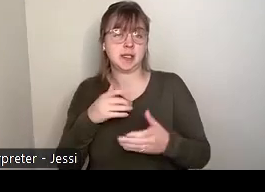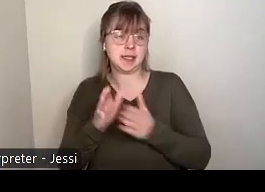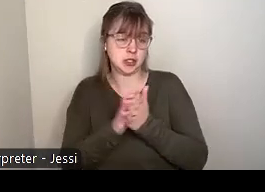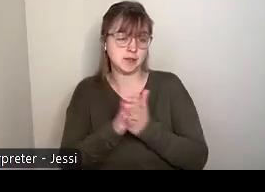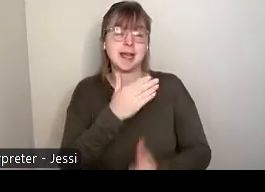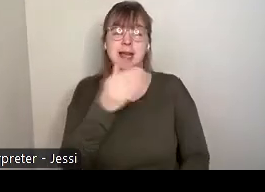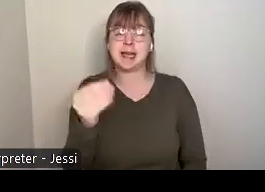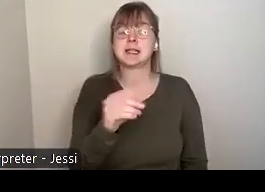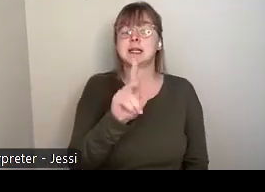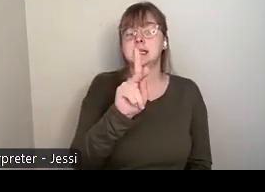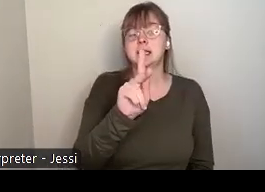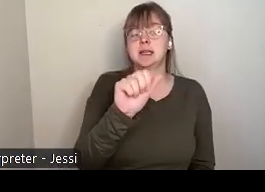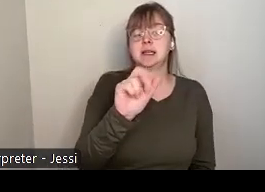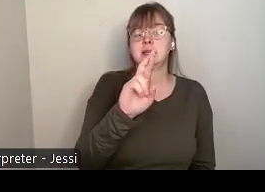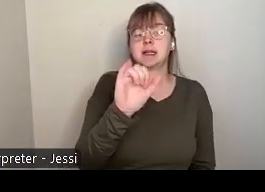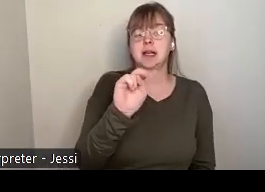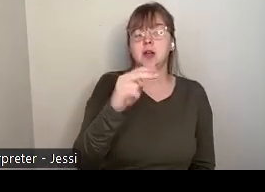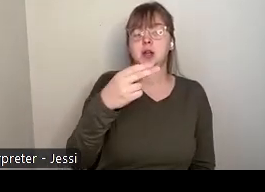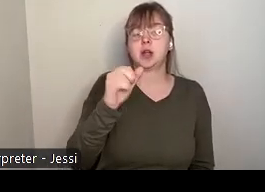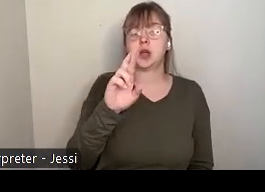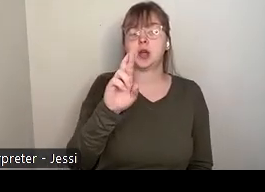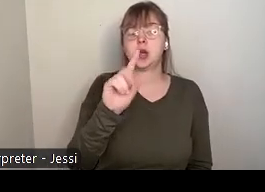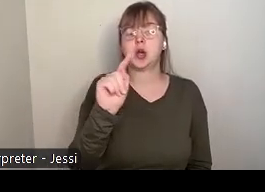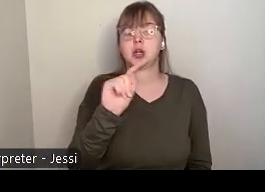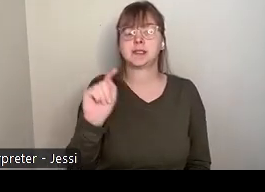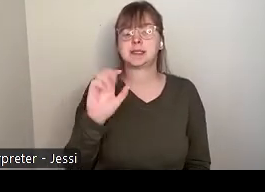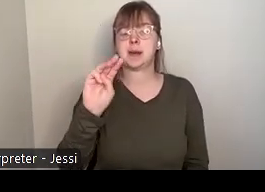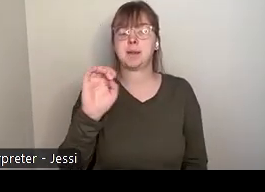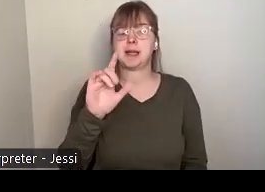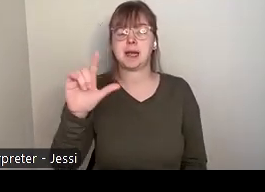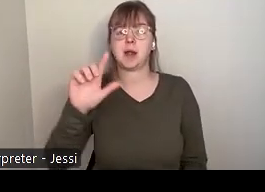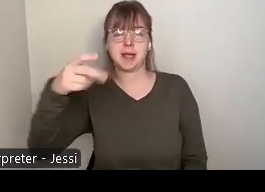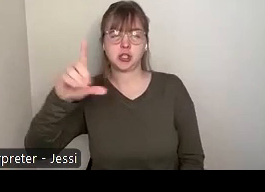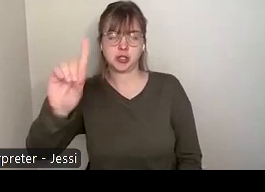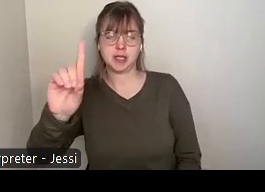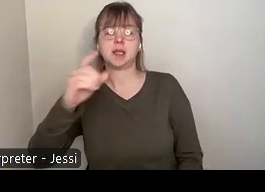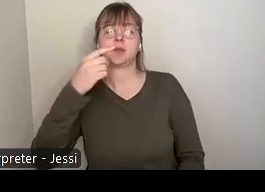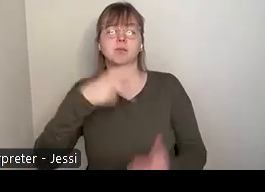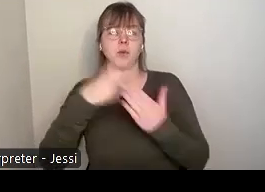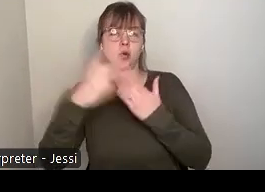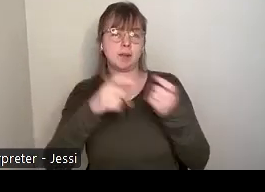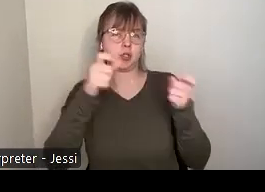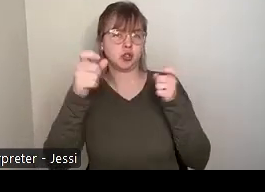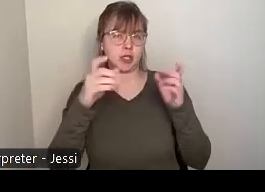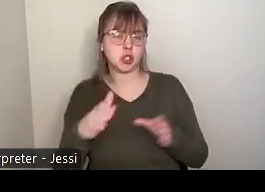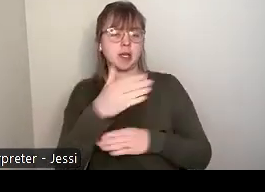the program director for Early Childhood consultation and Jennifer Bruno who is um